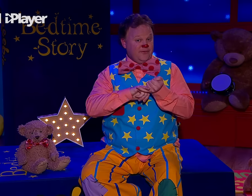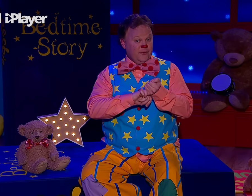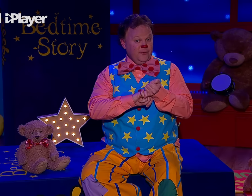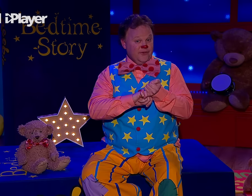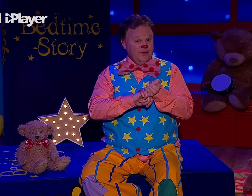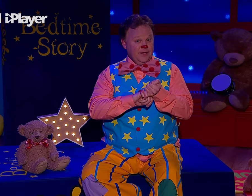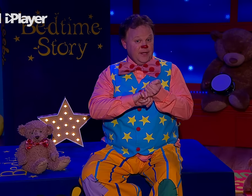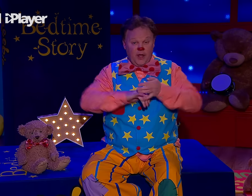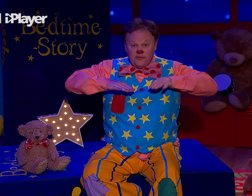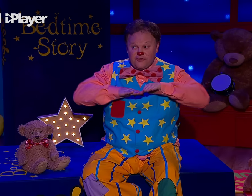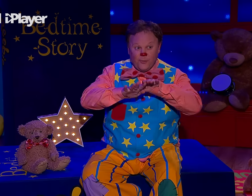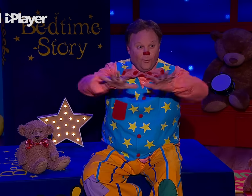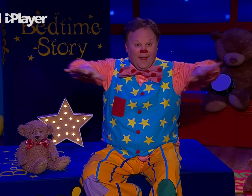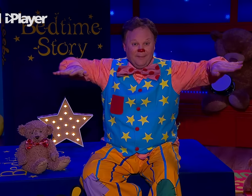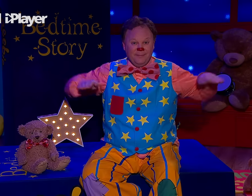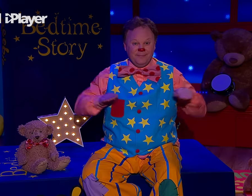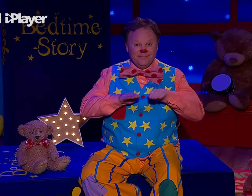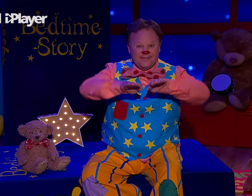susan swims